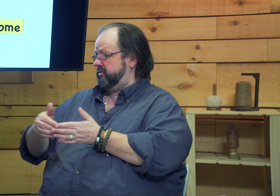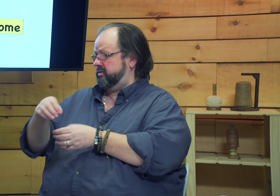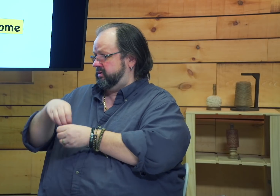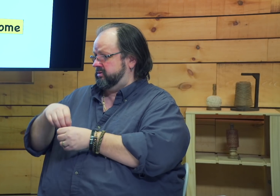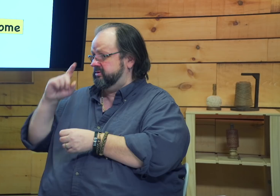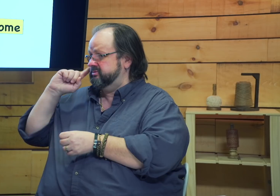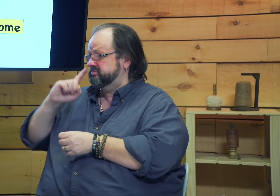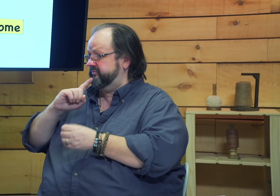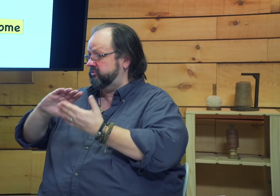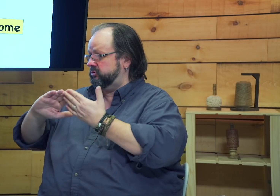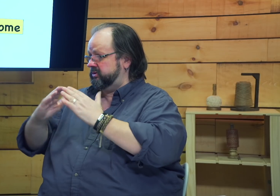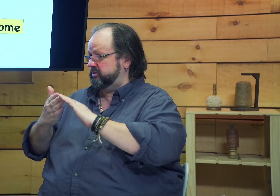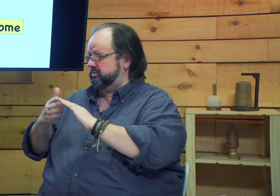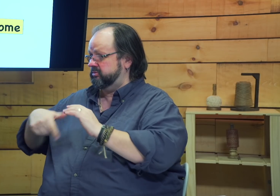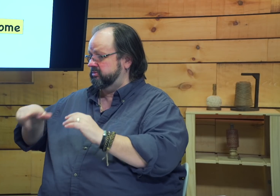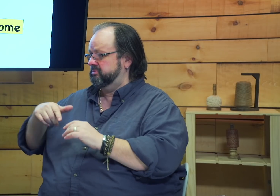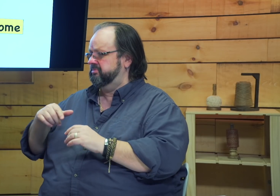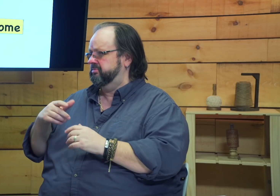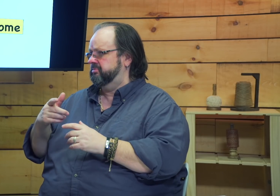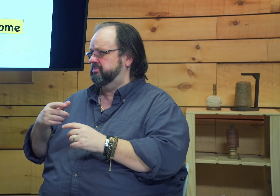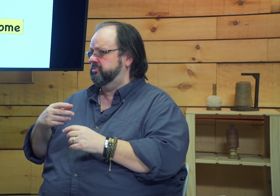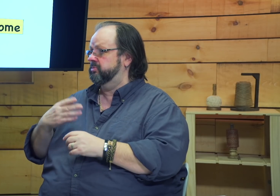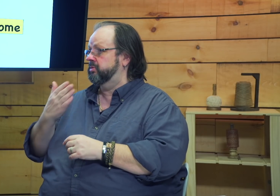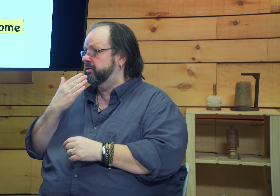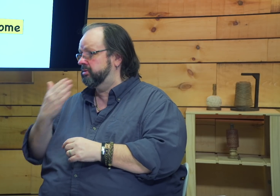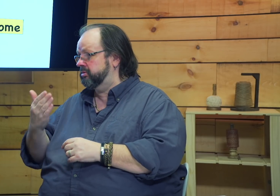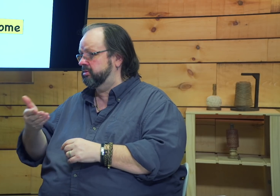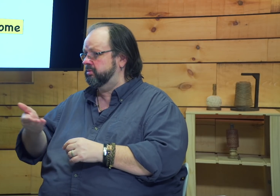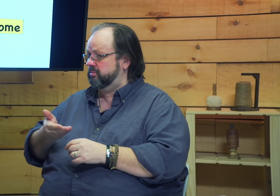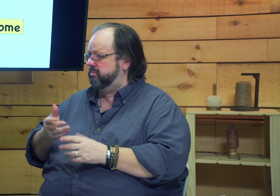In the Deaf community when signing please or thank you